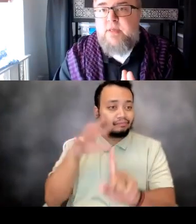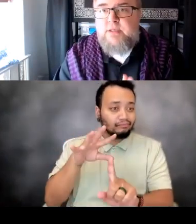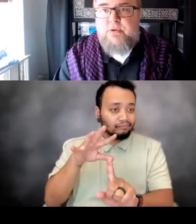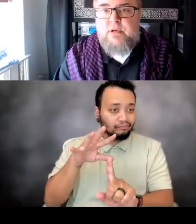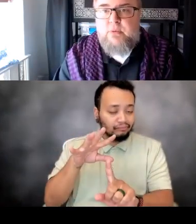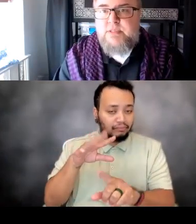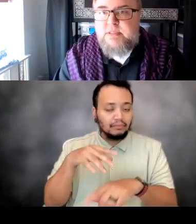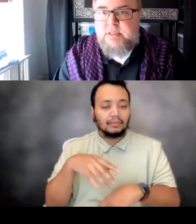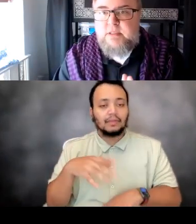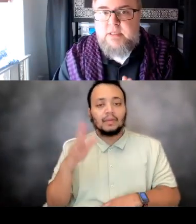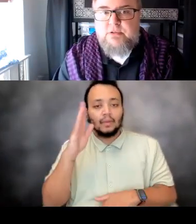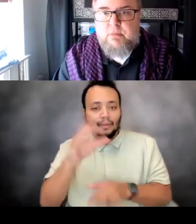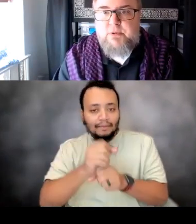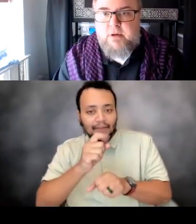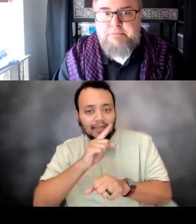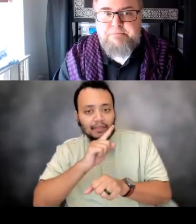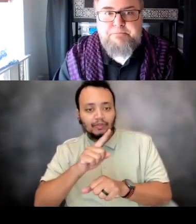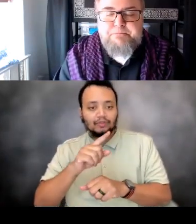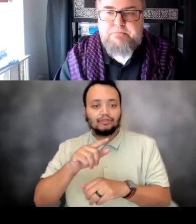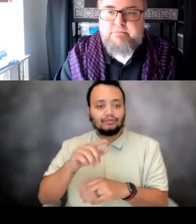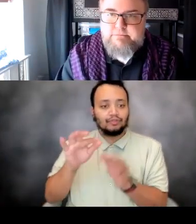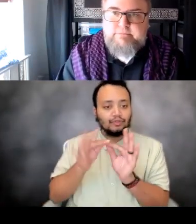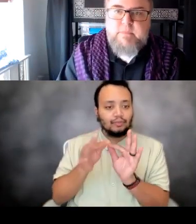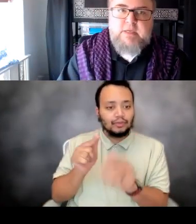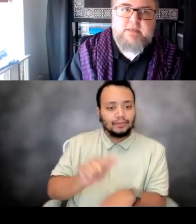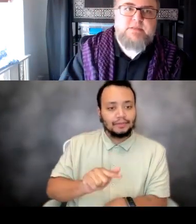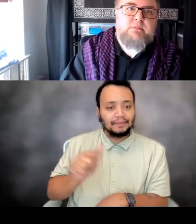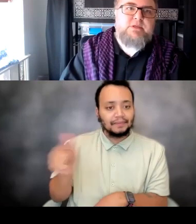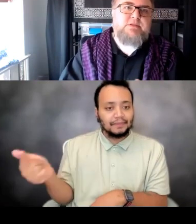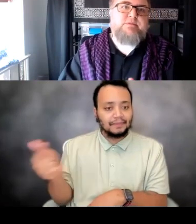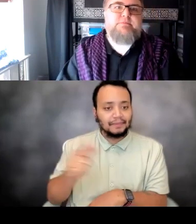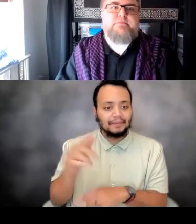so that you can always see the interpreter. Next slide, please.